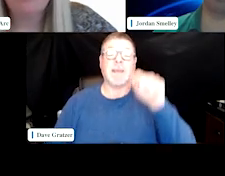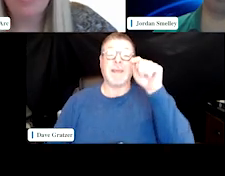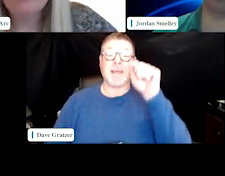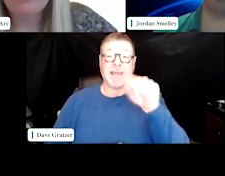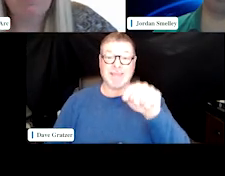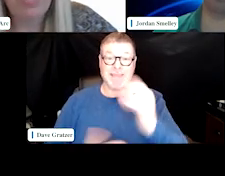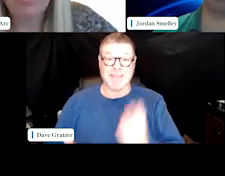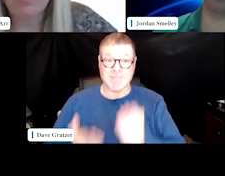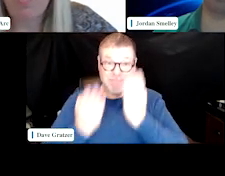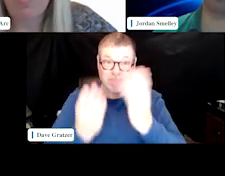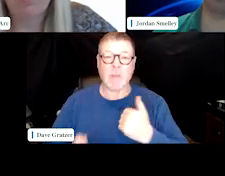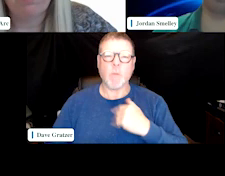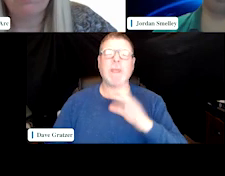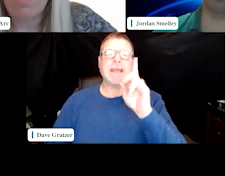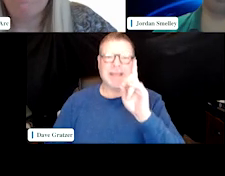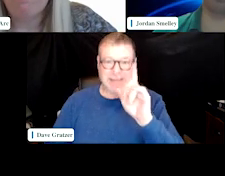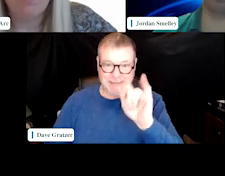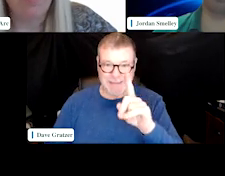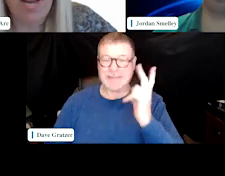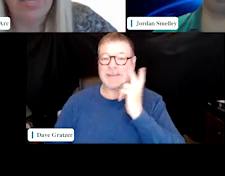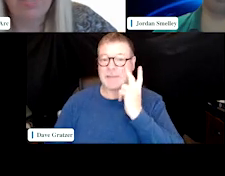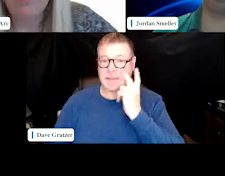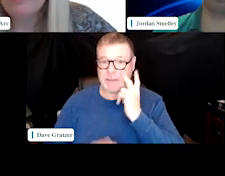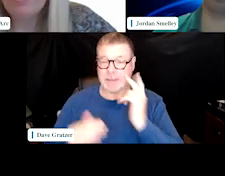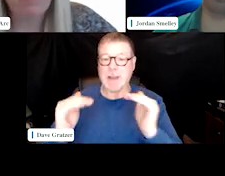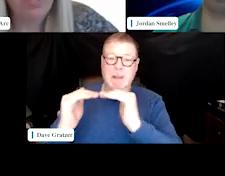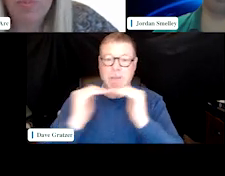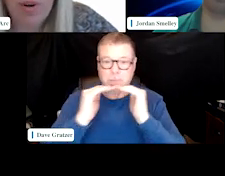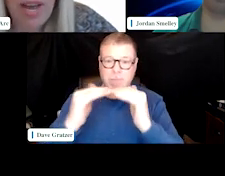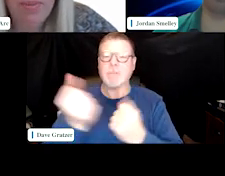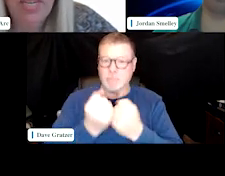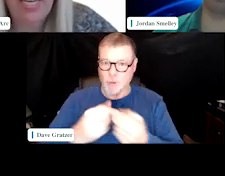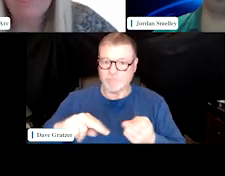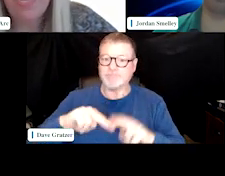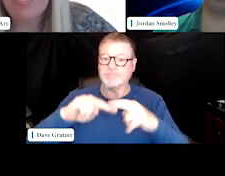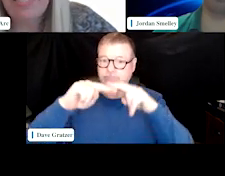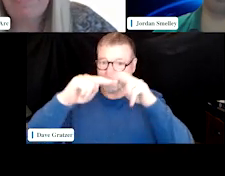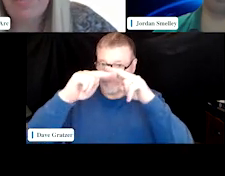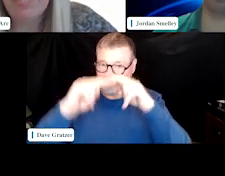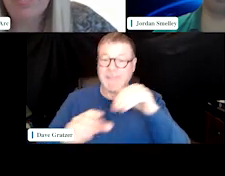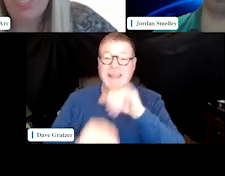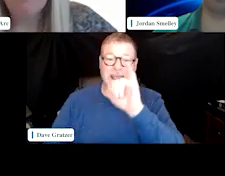we have seen peer support on the rise, and we see peer support happening in the IDD field,